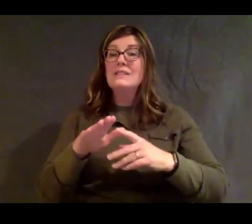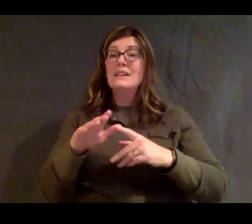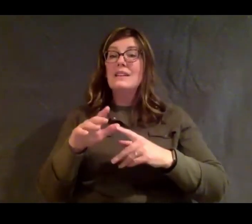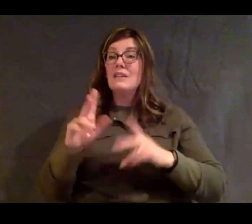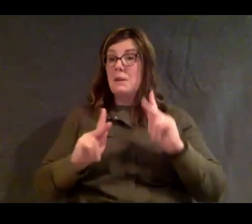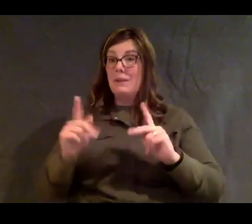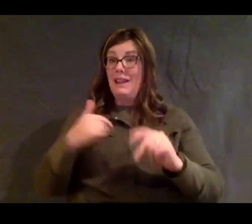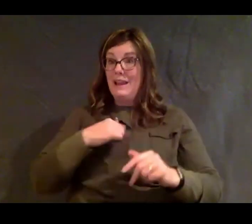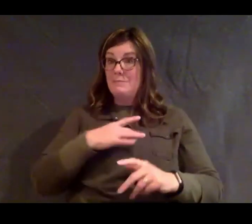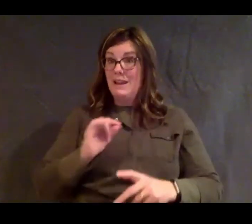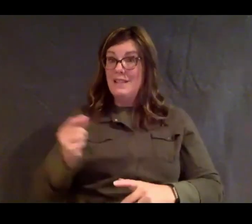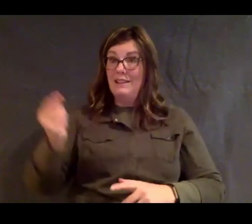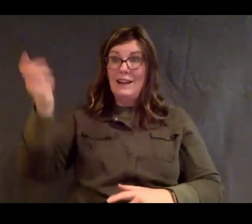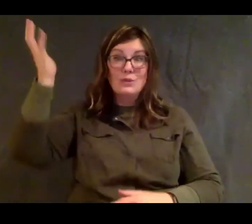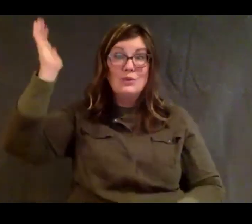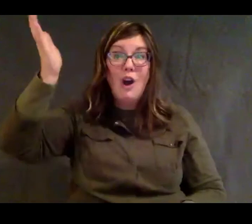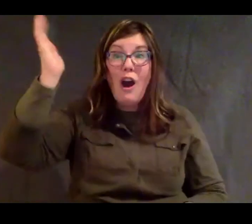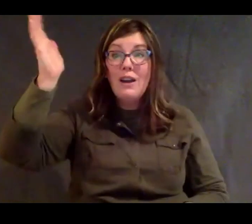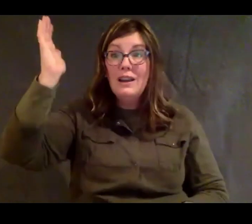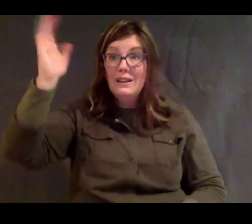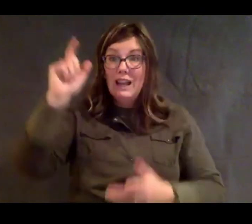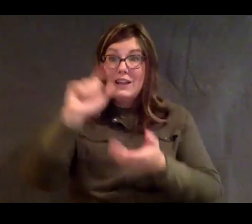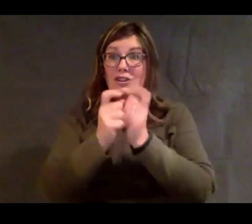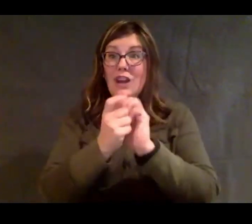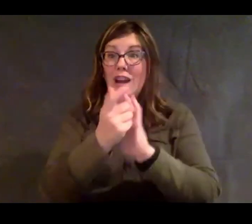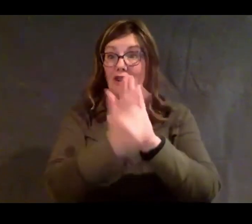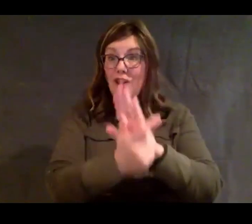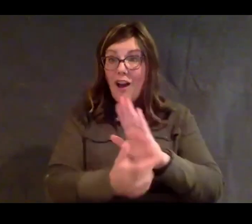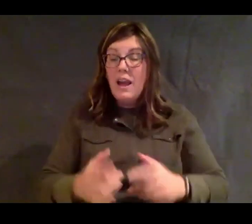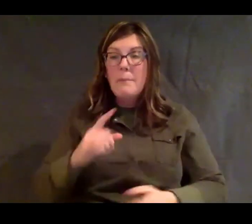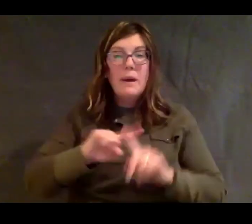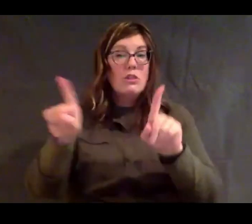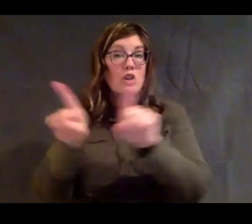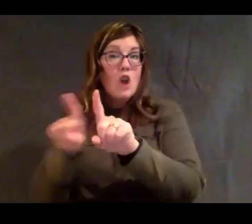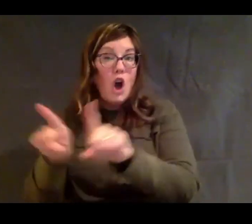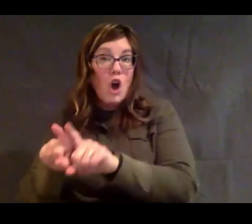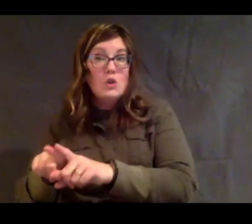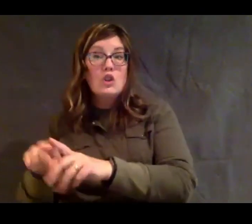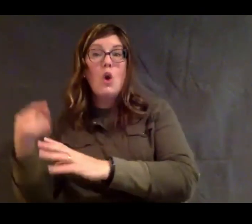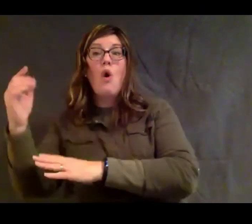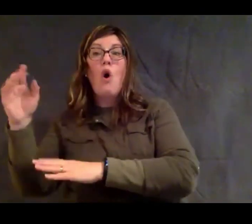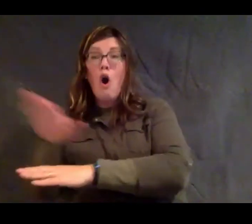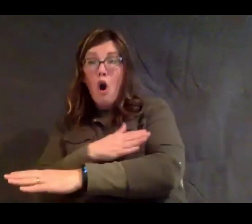you can talk and do policy but there's also like artists who really fight to inspire and to bring